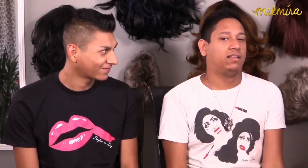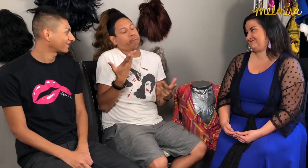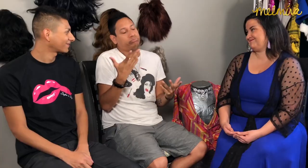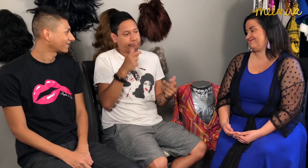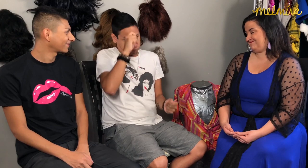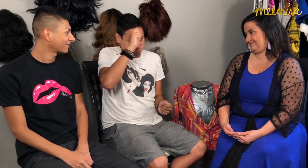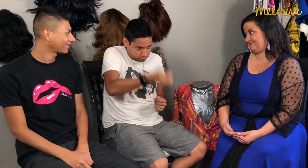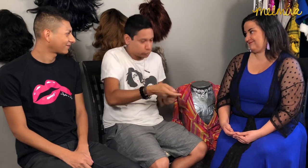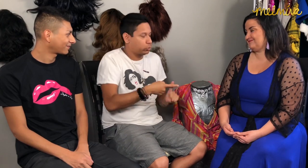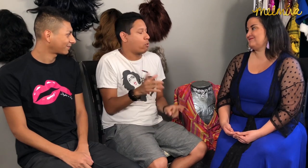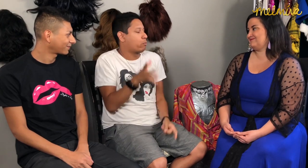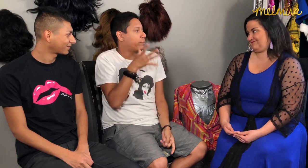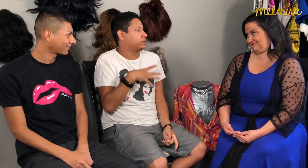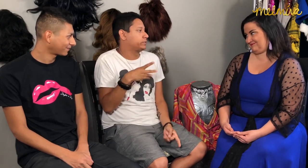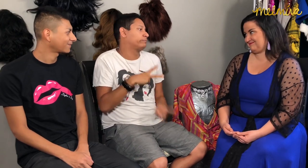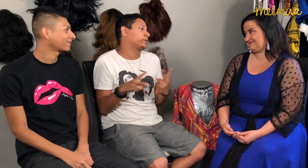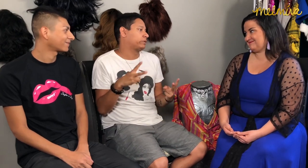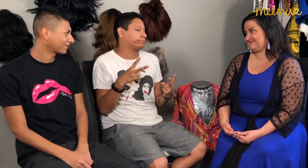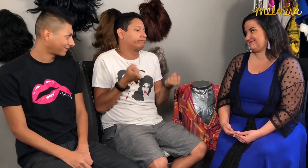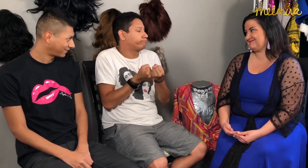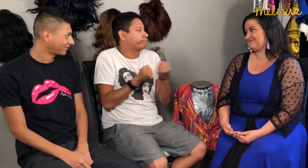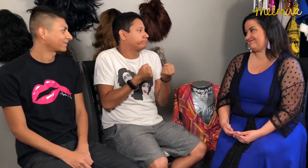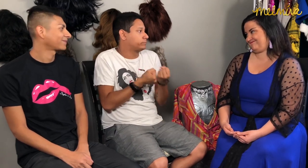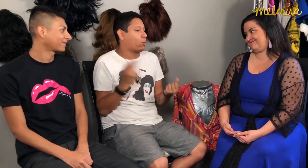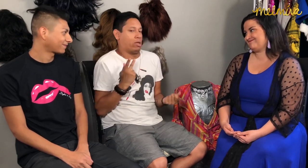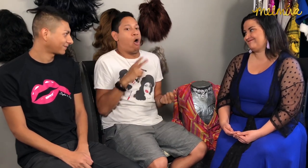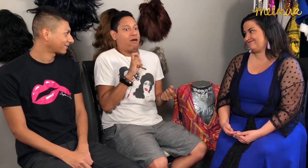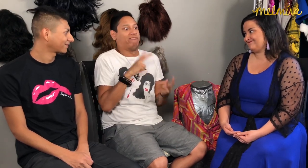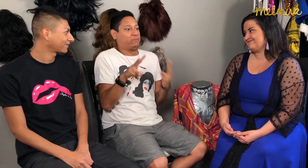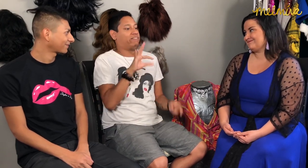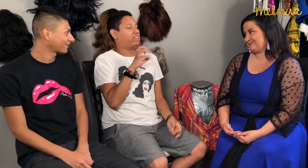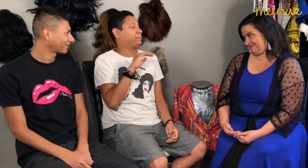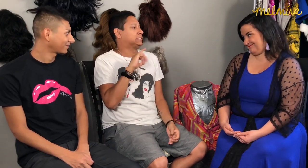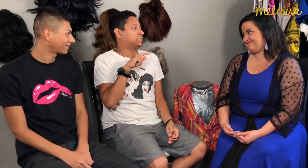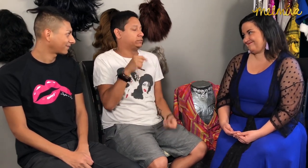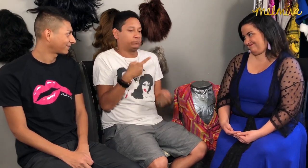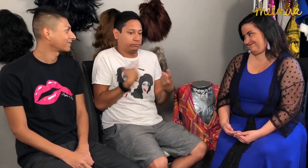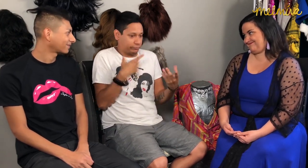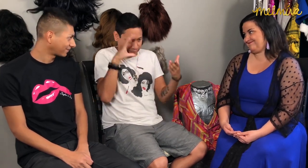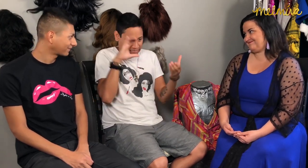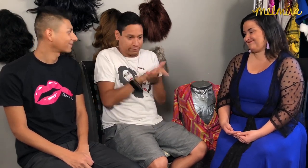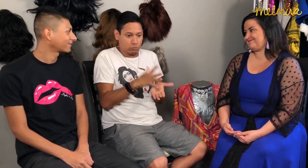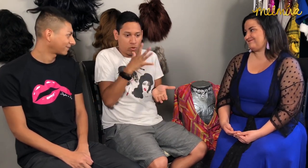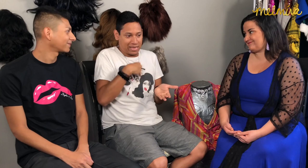up with all of that. My hats go off to all women. I'm very supportive and we are very feminist so we strongly